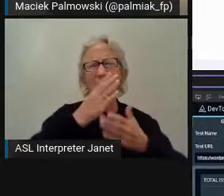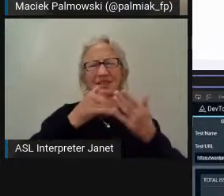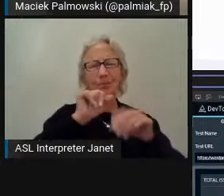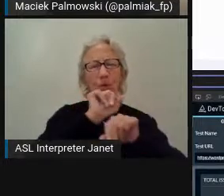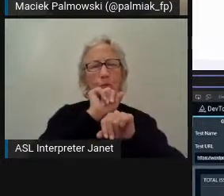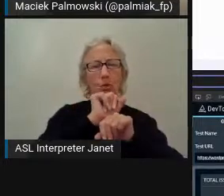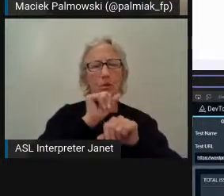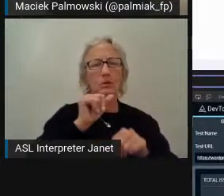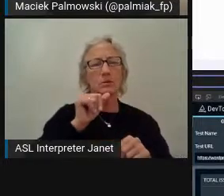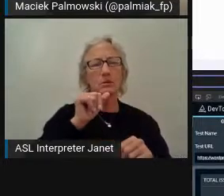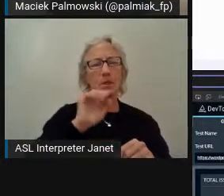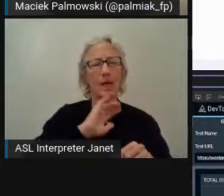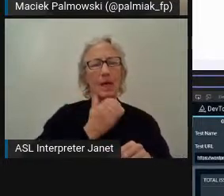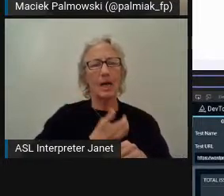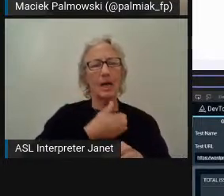most of you use it every day but just to make sure, we are